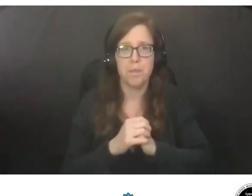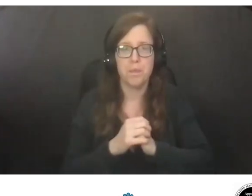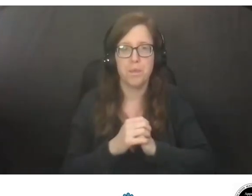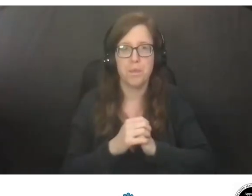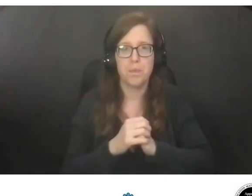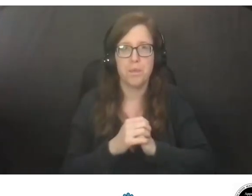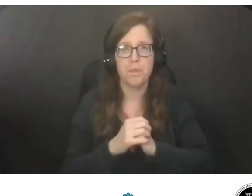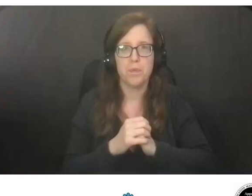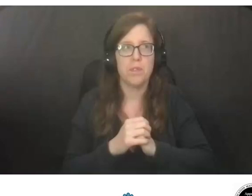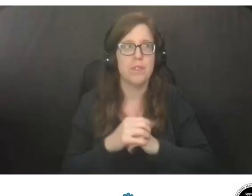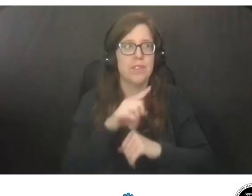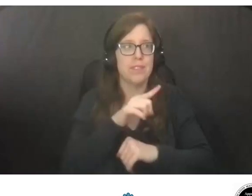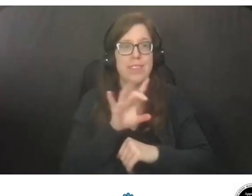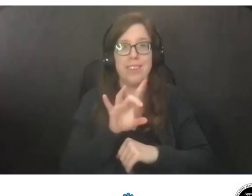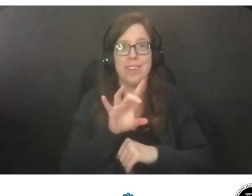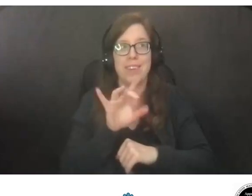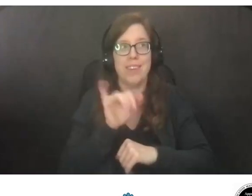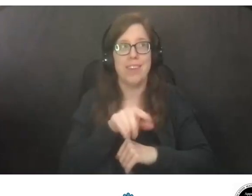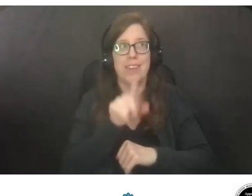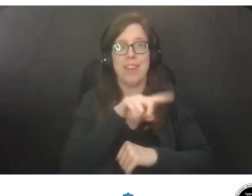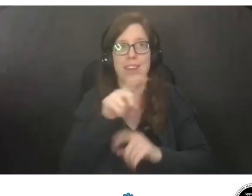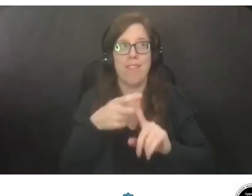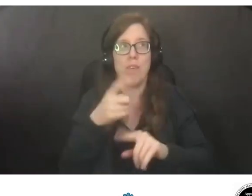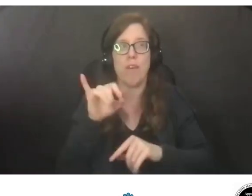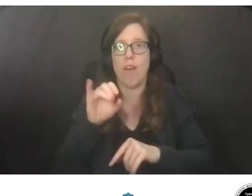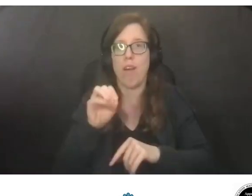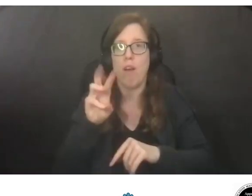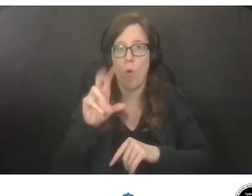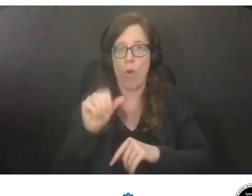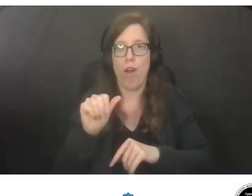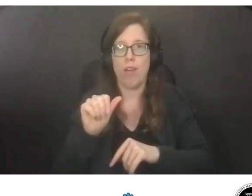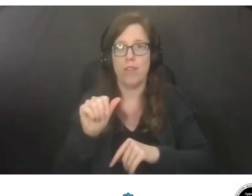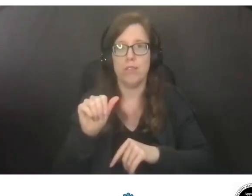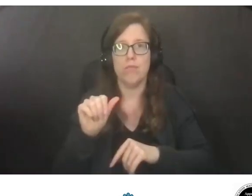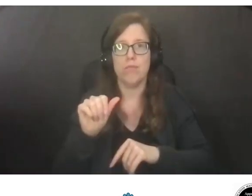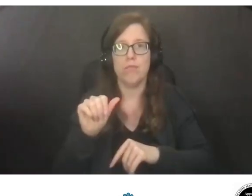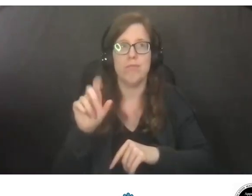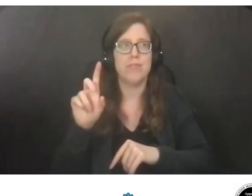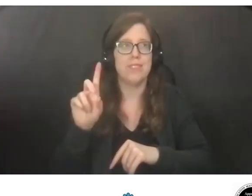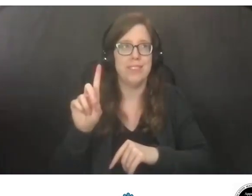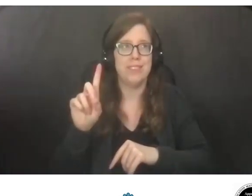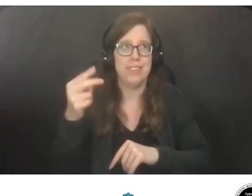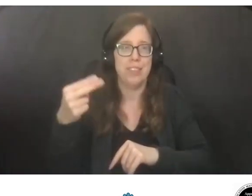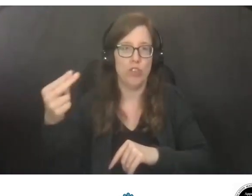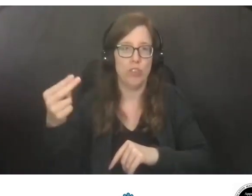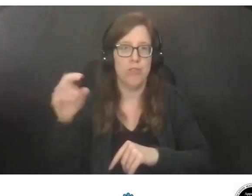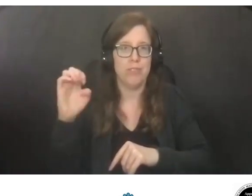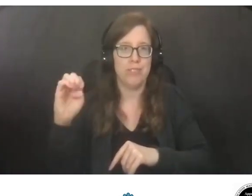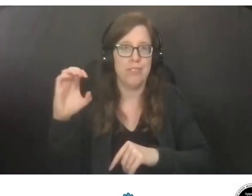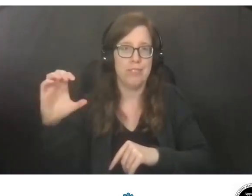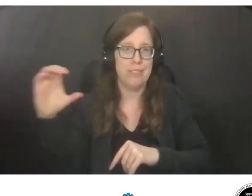But those are eight areas. That's from the Iowa DHH ECC.